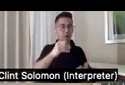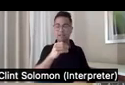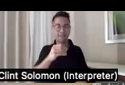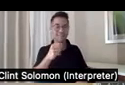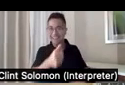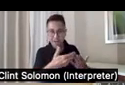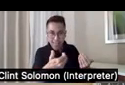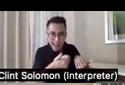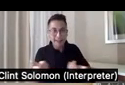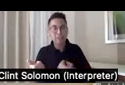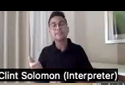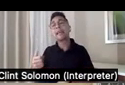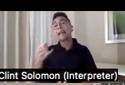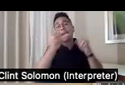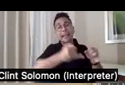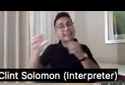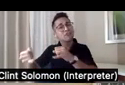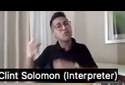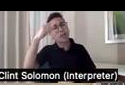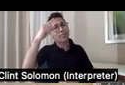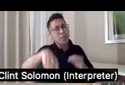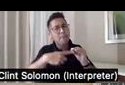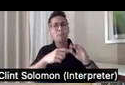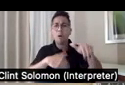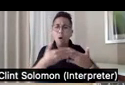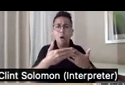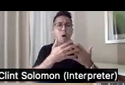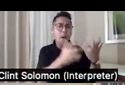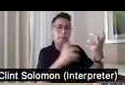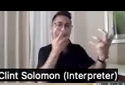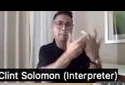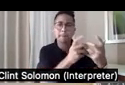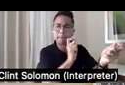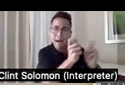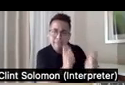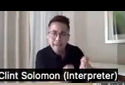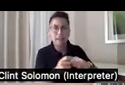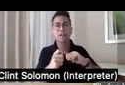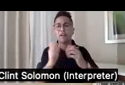we're thinking about all of the modifications of the curriculum all of the accommodations